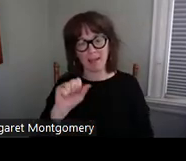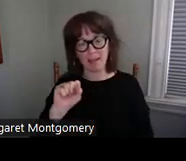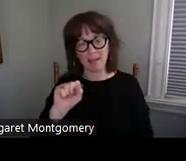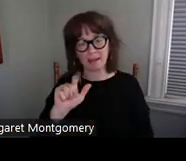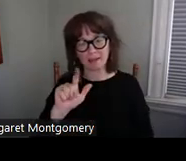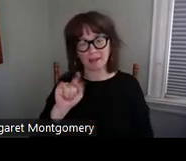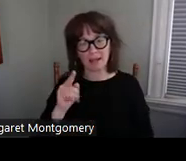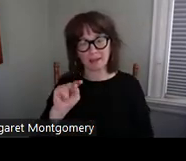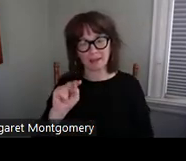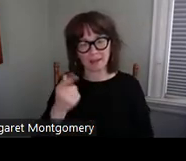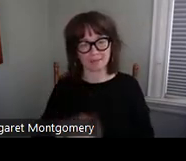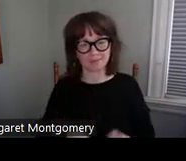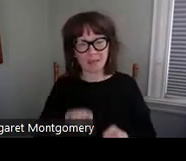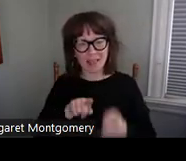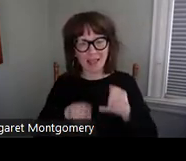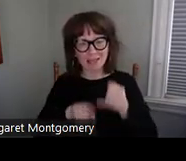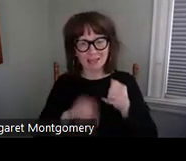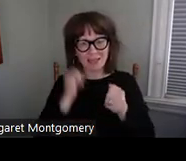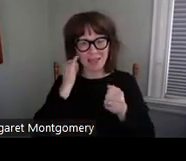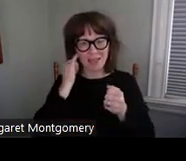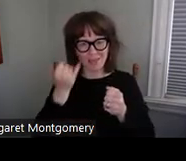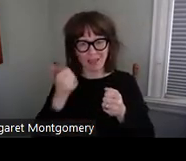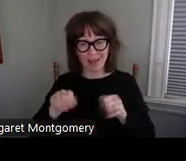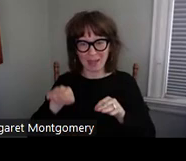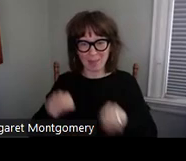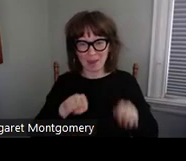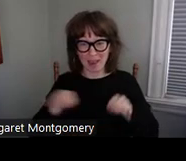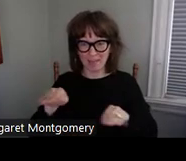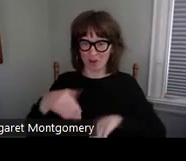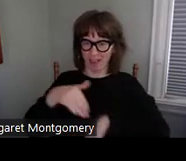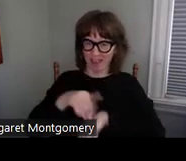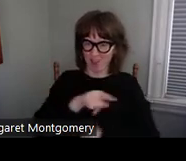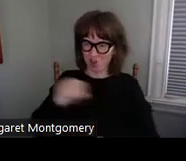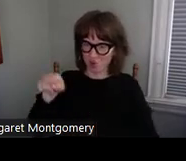of these behaviors at you, take note of whether this is part of a pattern of behavior from